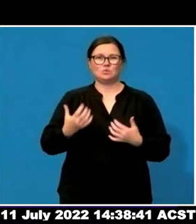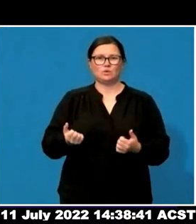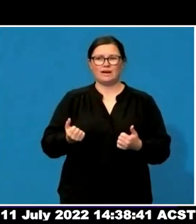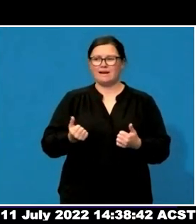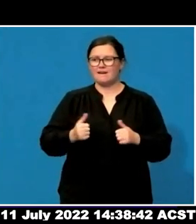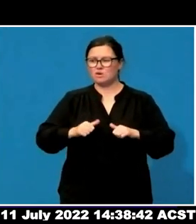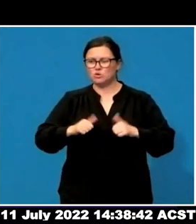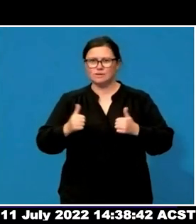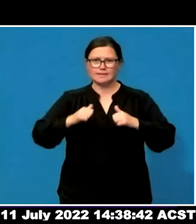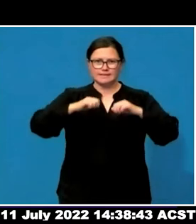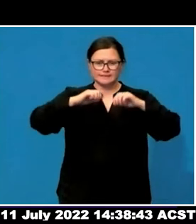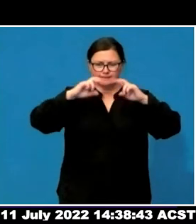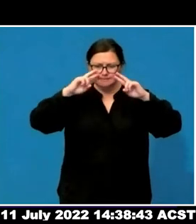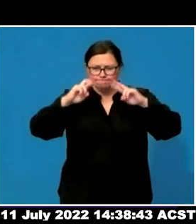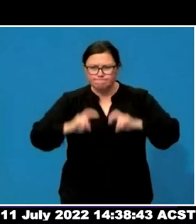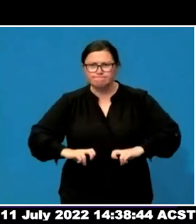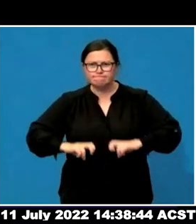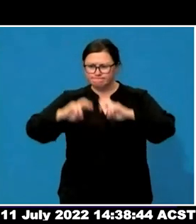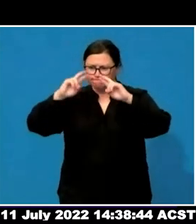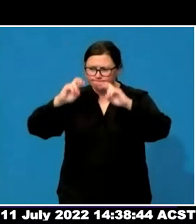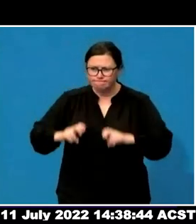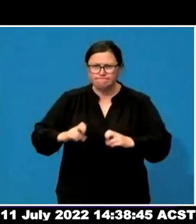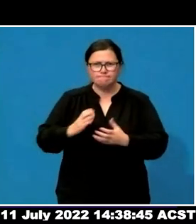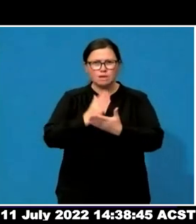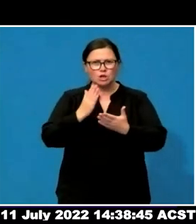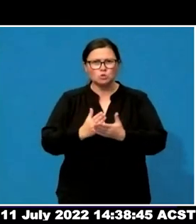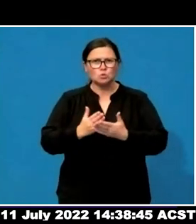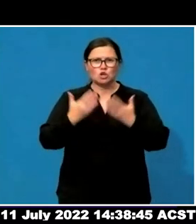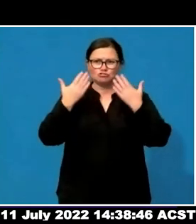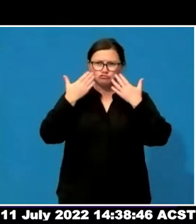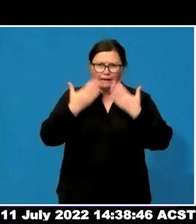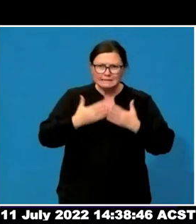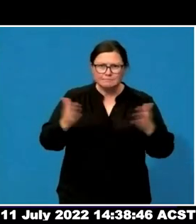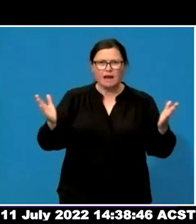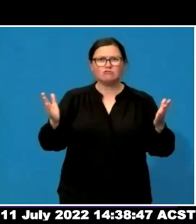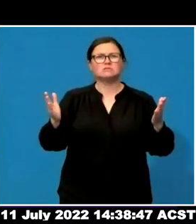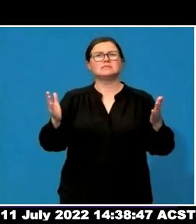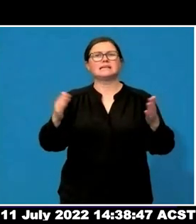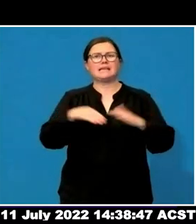transparency and integrity and safety and security for people, but the families who are